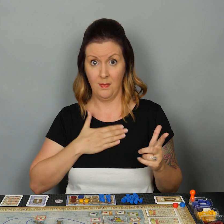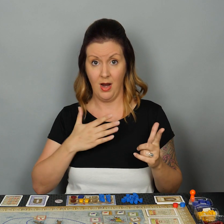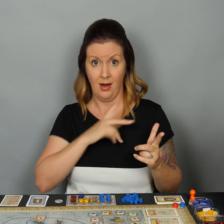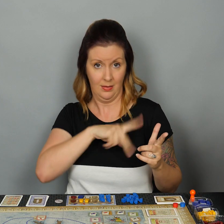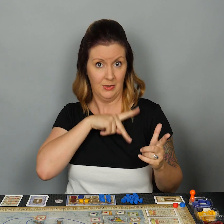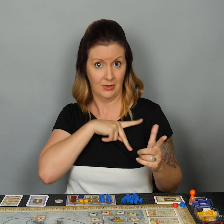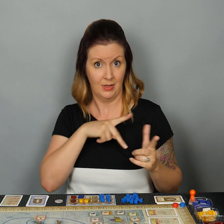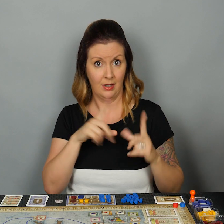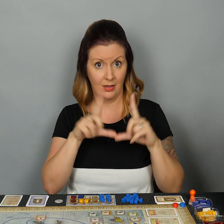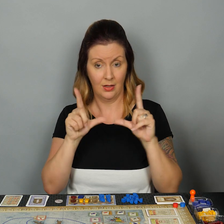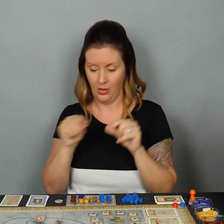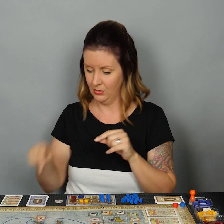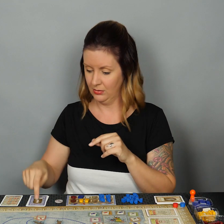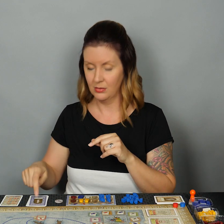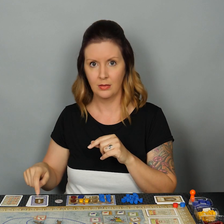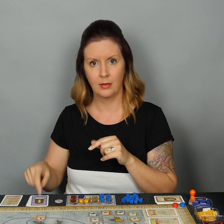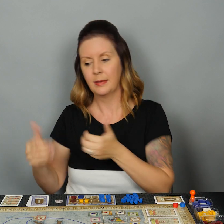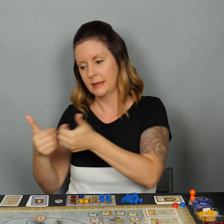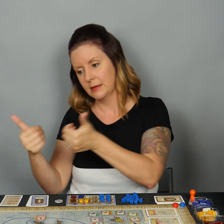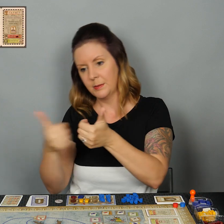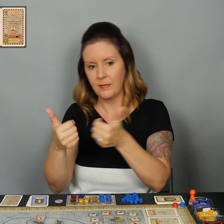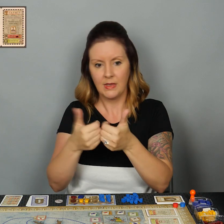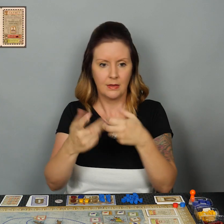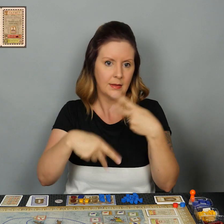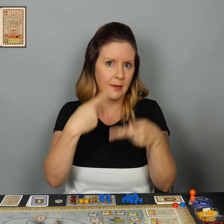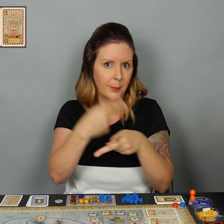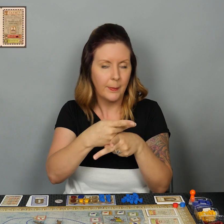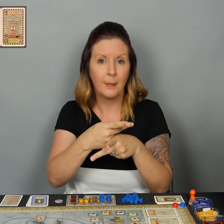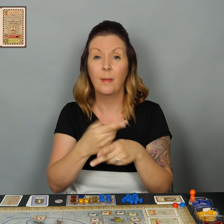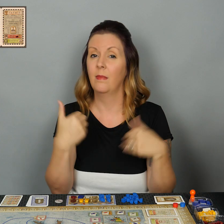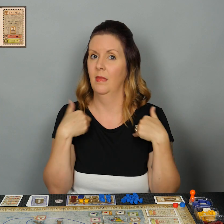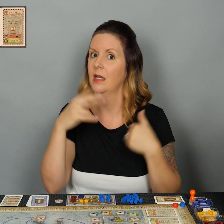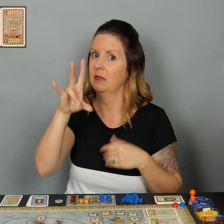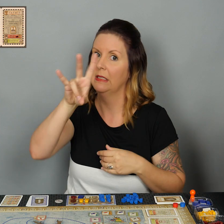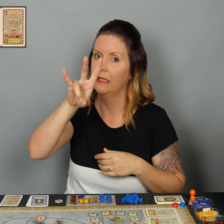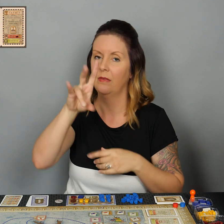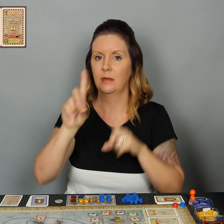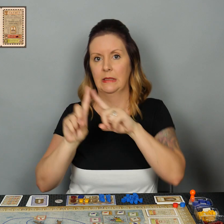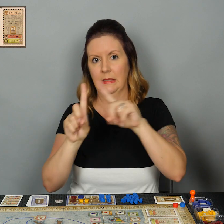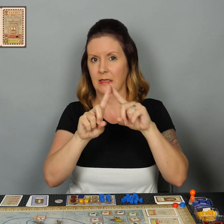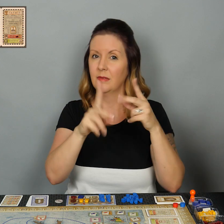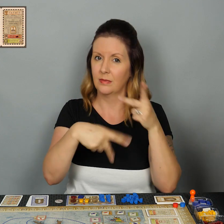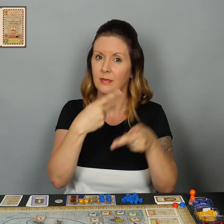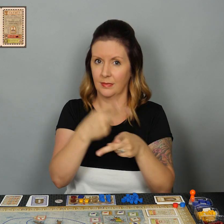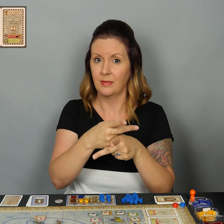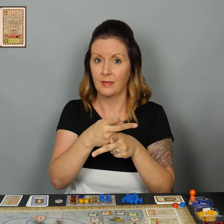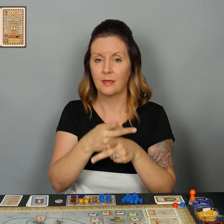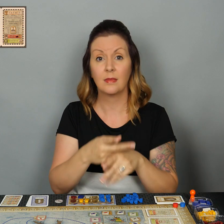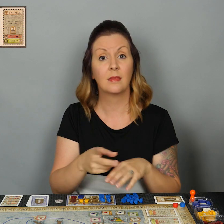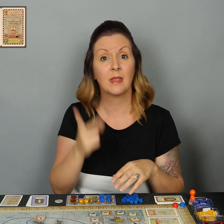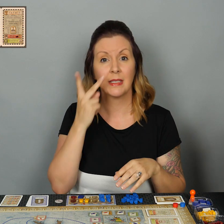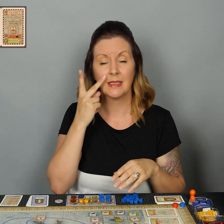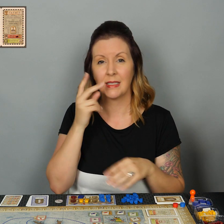To score, you take all of your personality cards and separate them by type. There are 7 types.